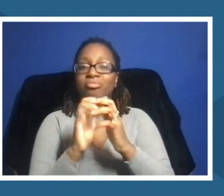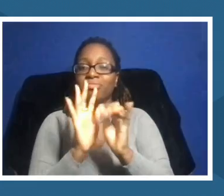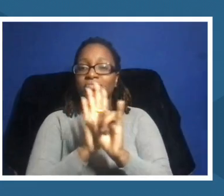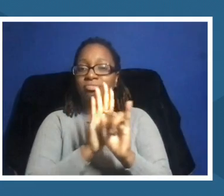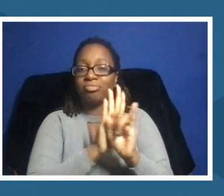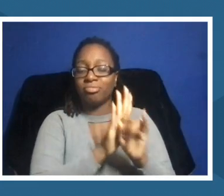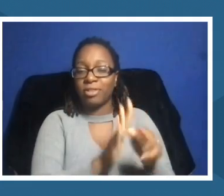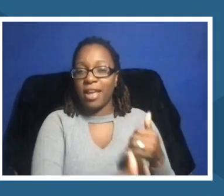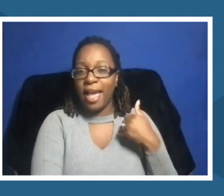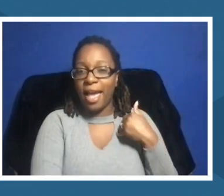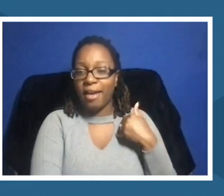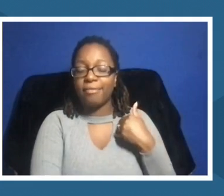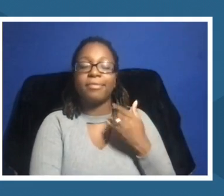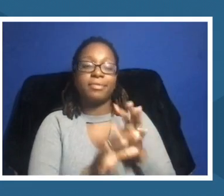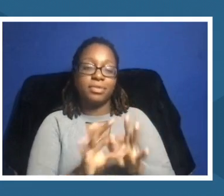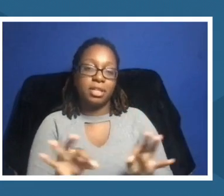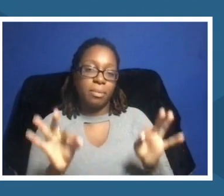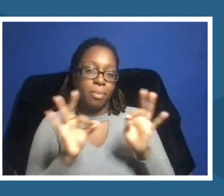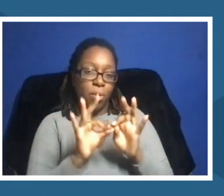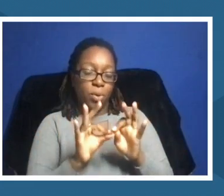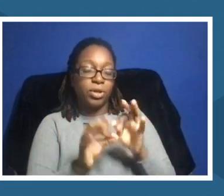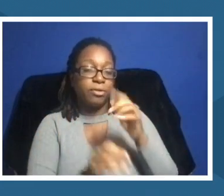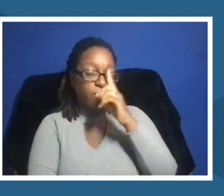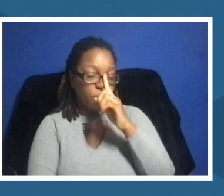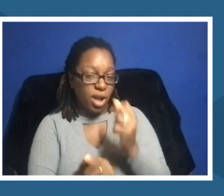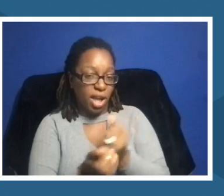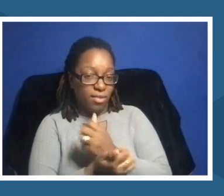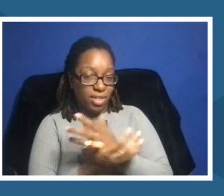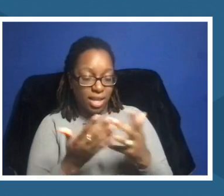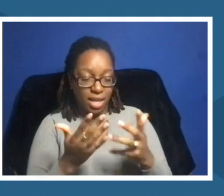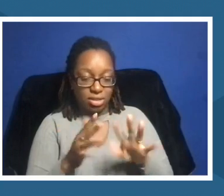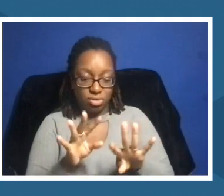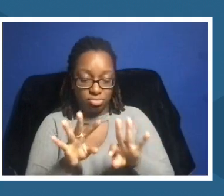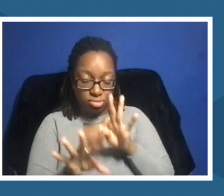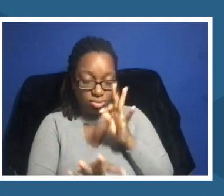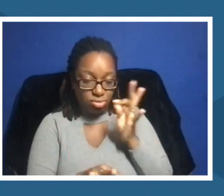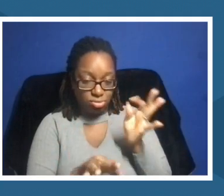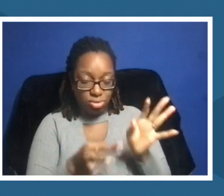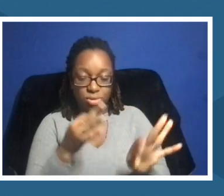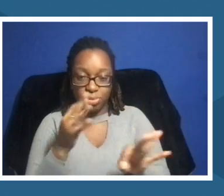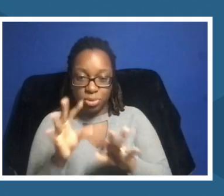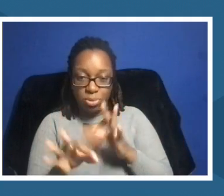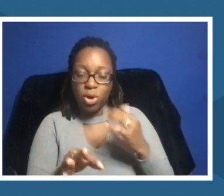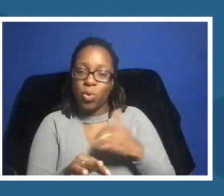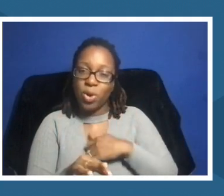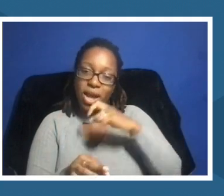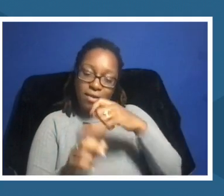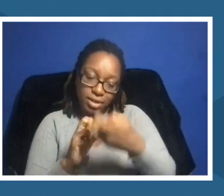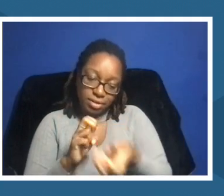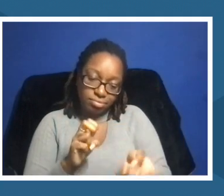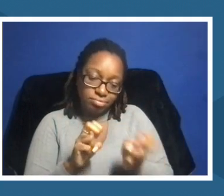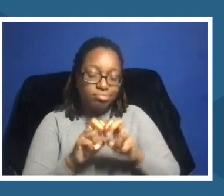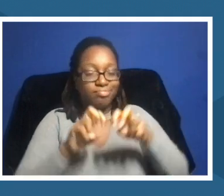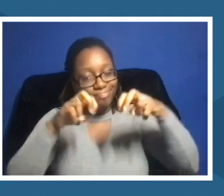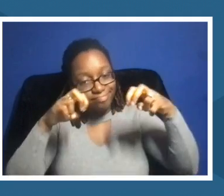that to unlock it right we're actually having these conversations and exploring the